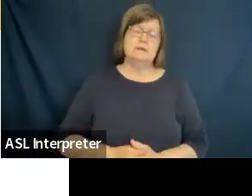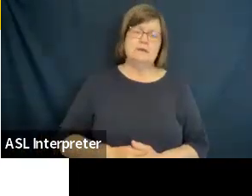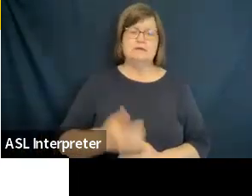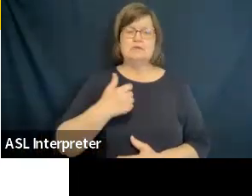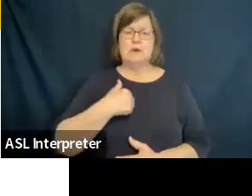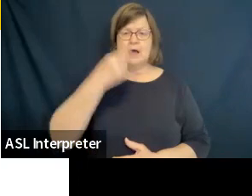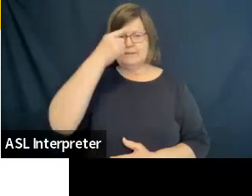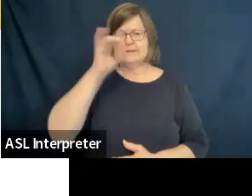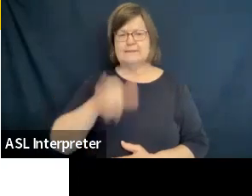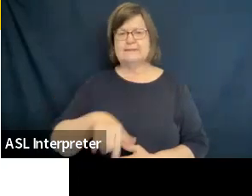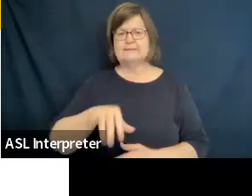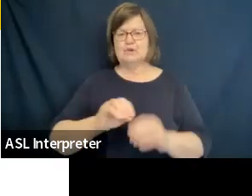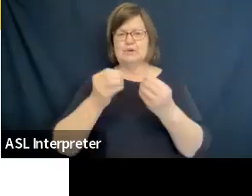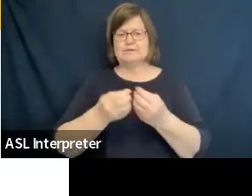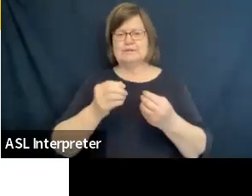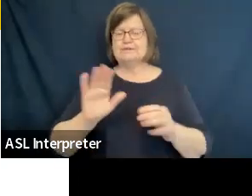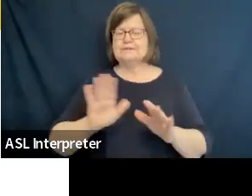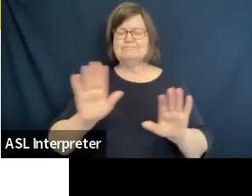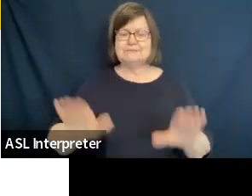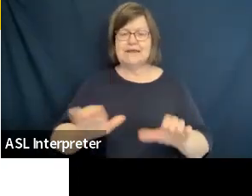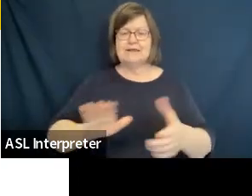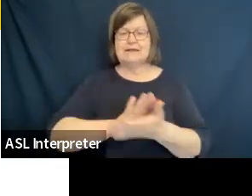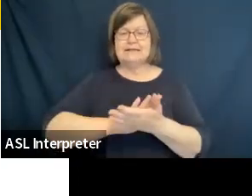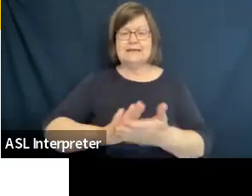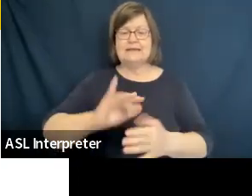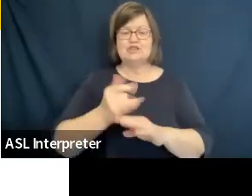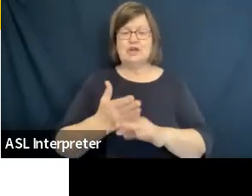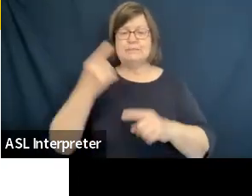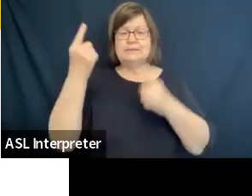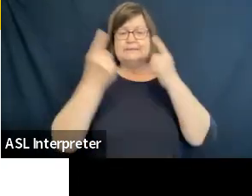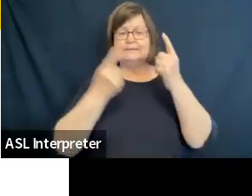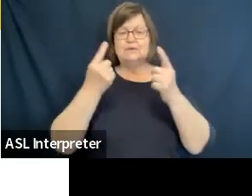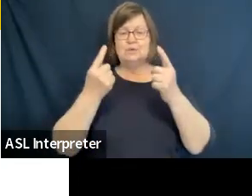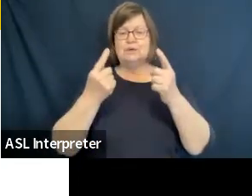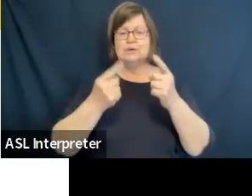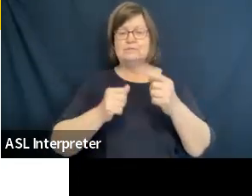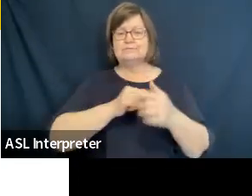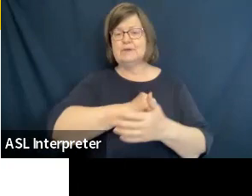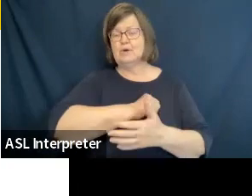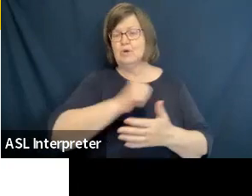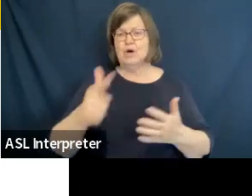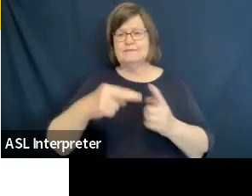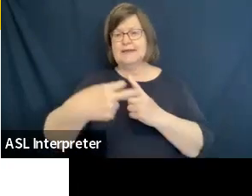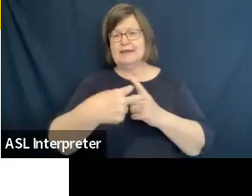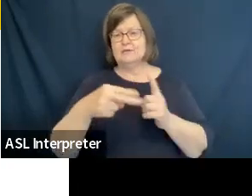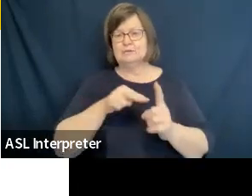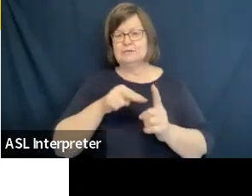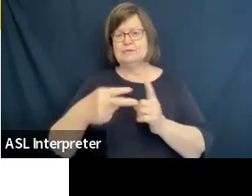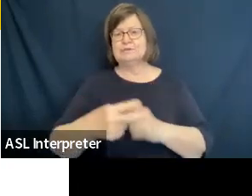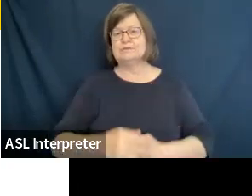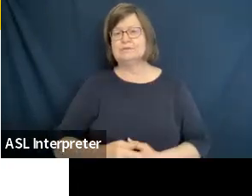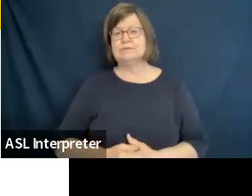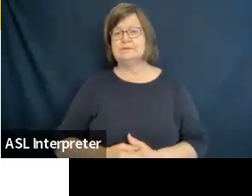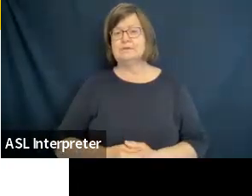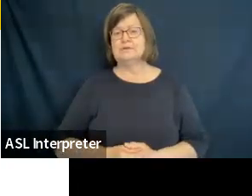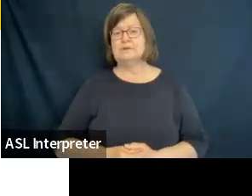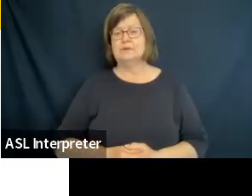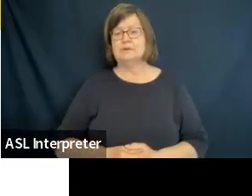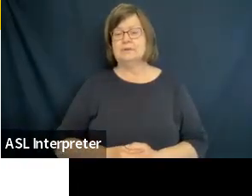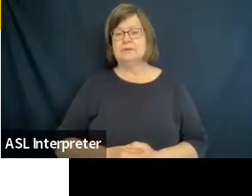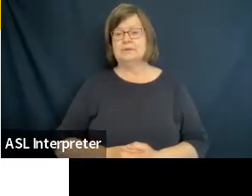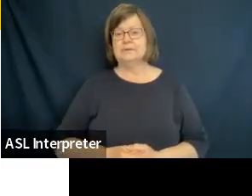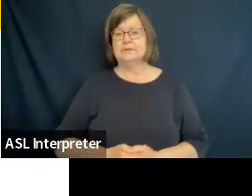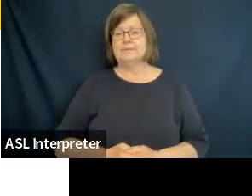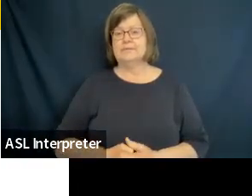think this organization has done a very nice job of considering all the angles.